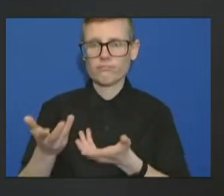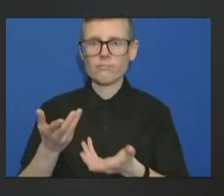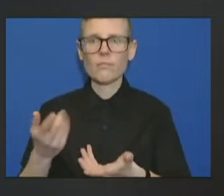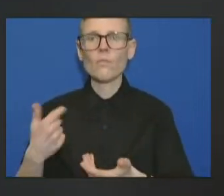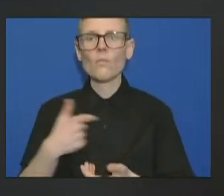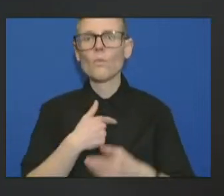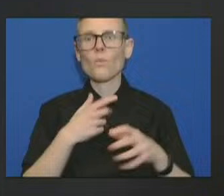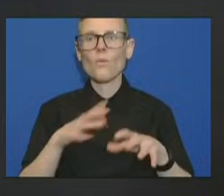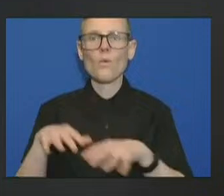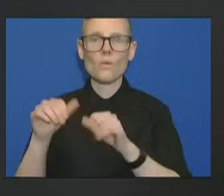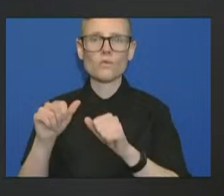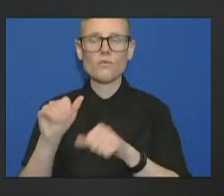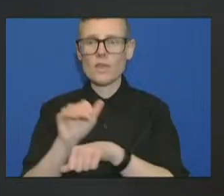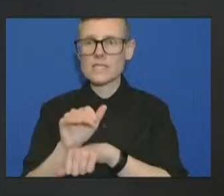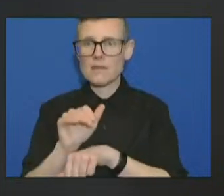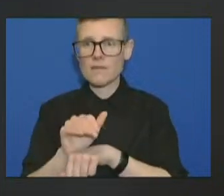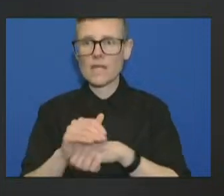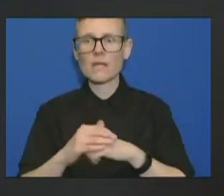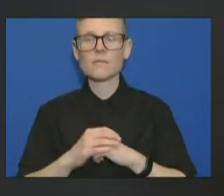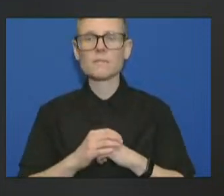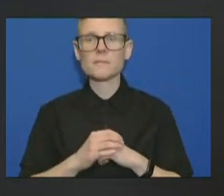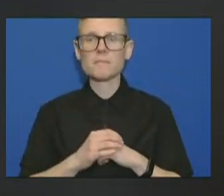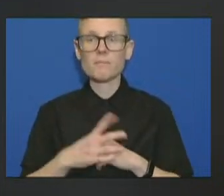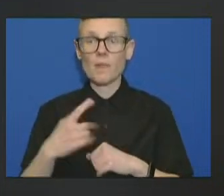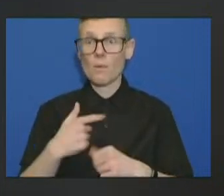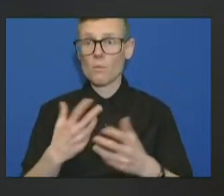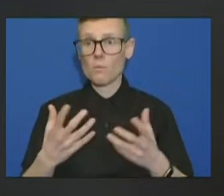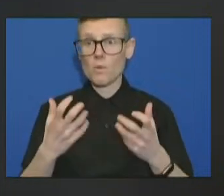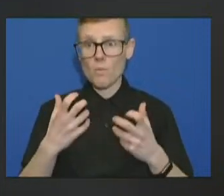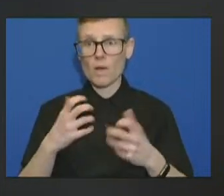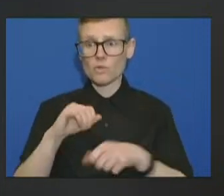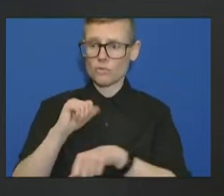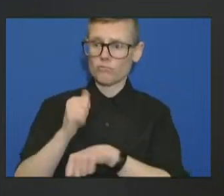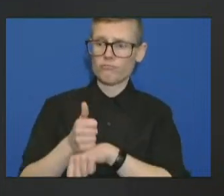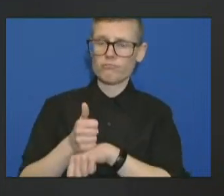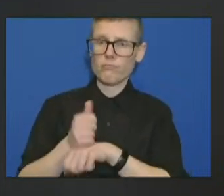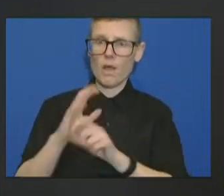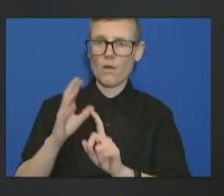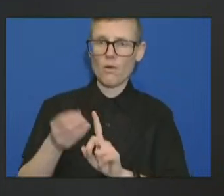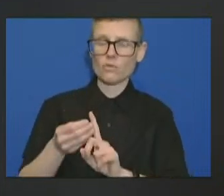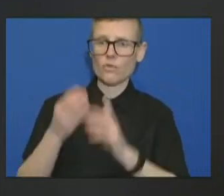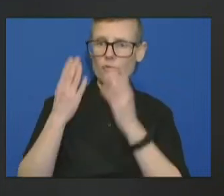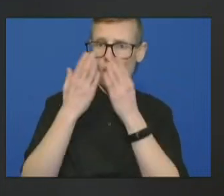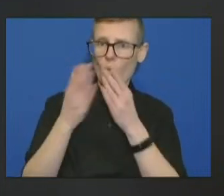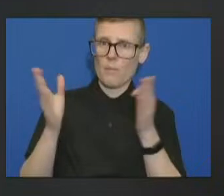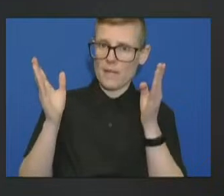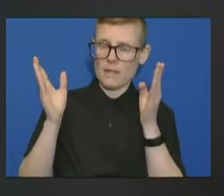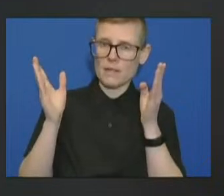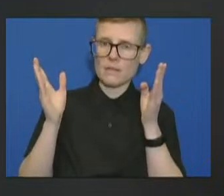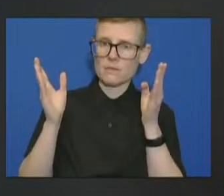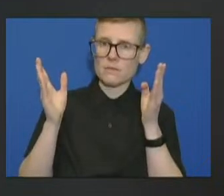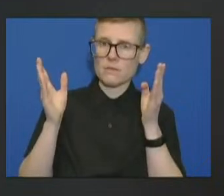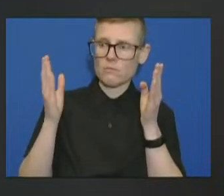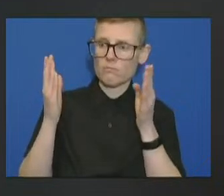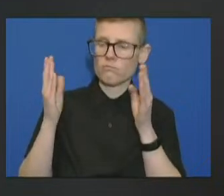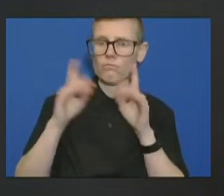direct community engagement. We are we are the hosts for this